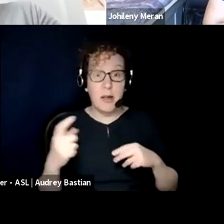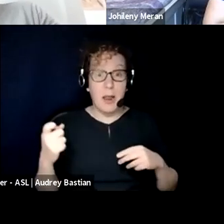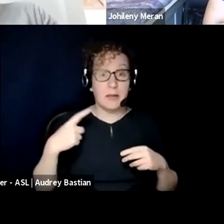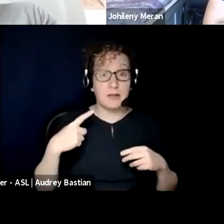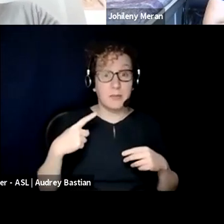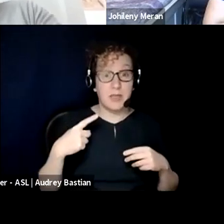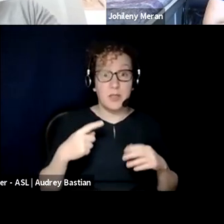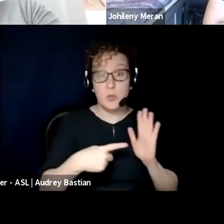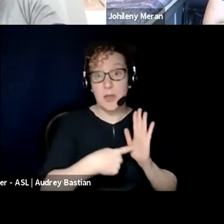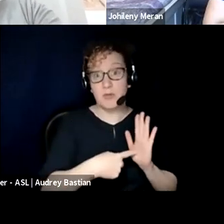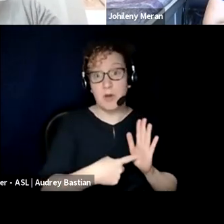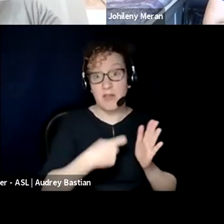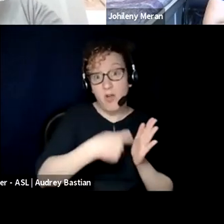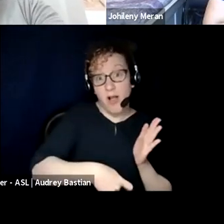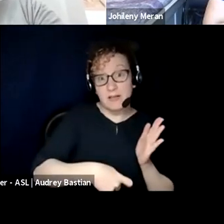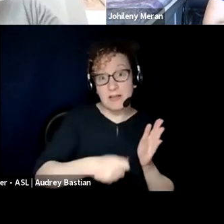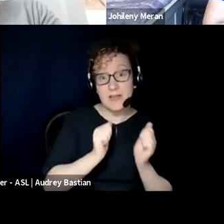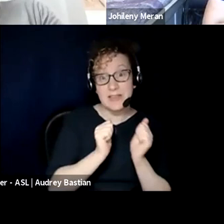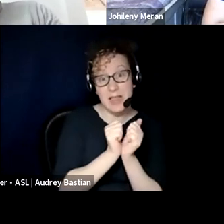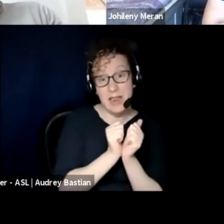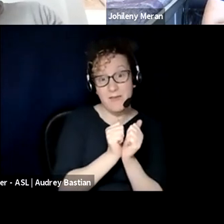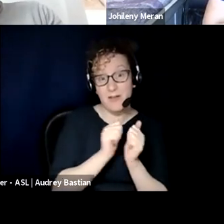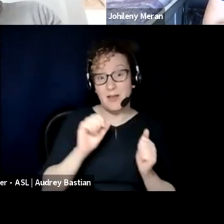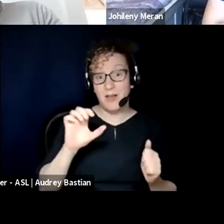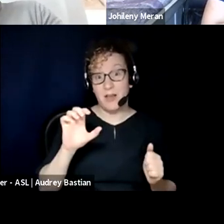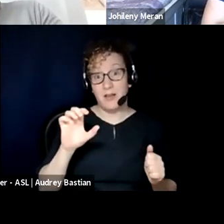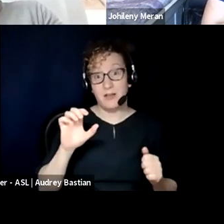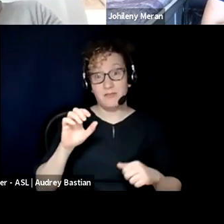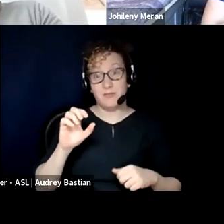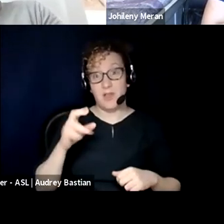demonstrate the cost of a slave on a chopping block in your class.